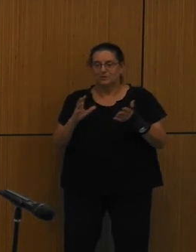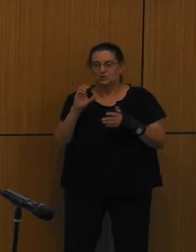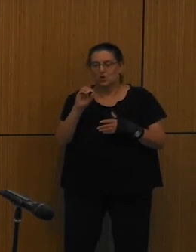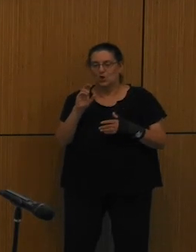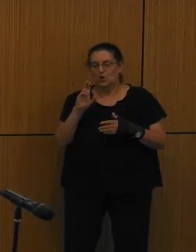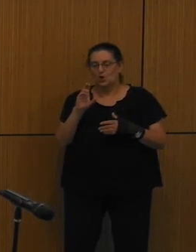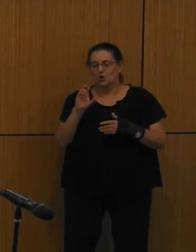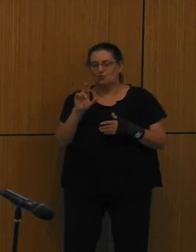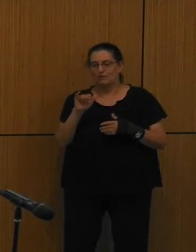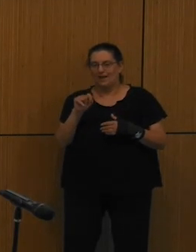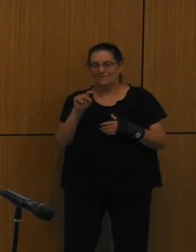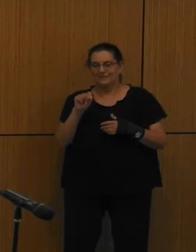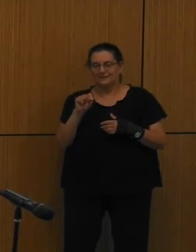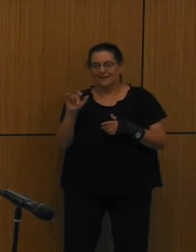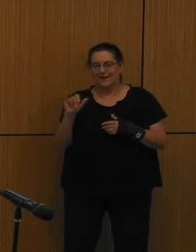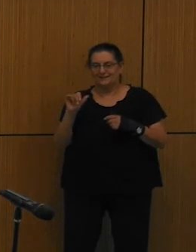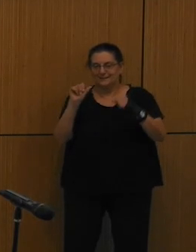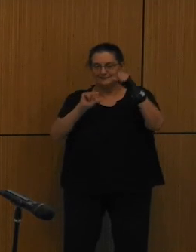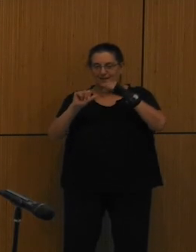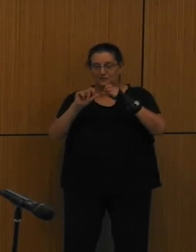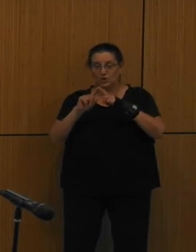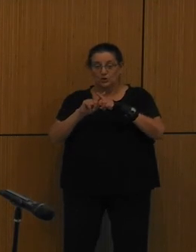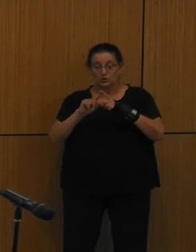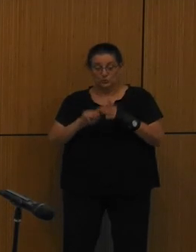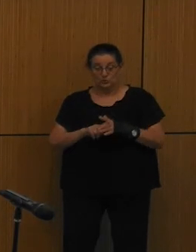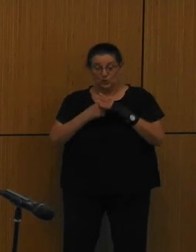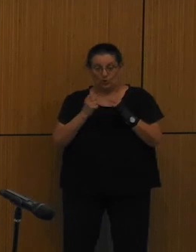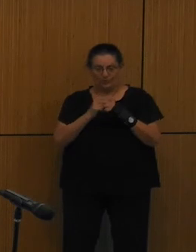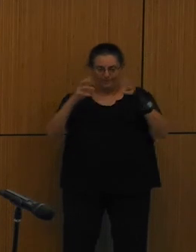You start out, with a big chunk of rock and you cut it on a big saw.